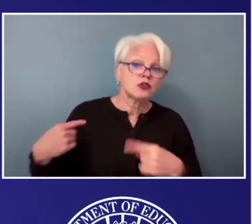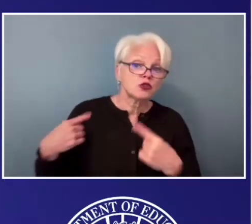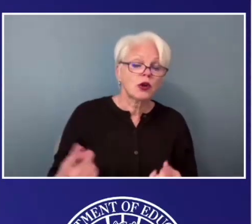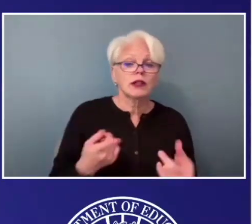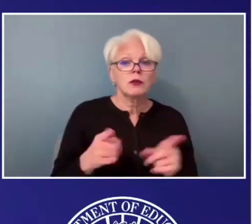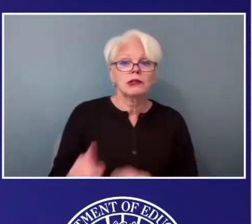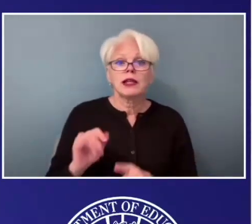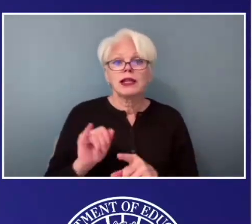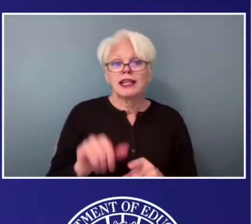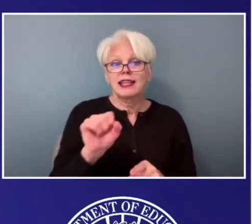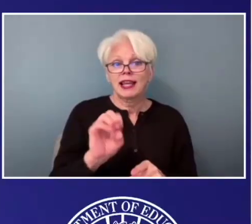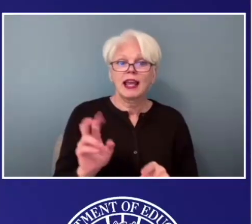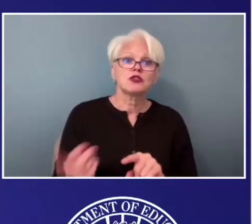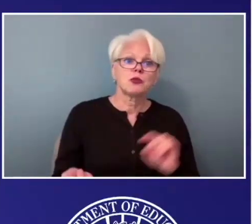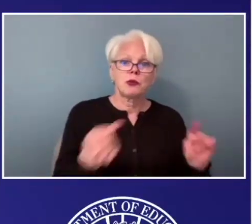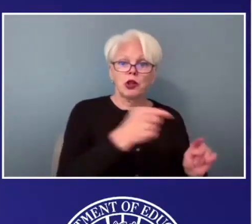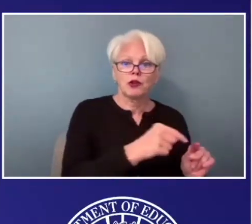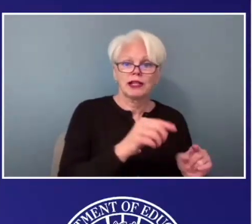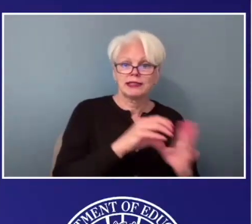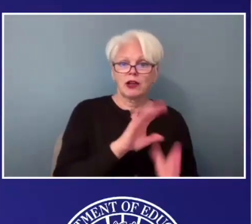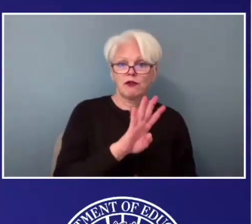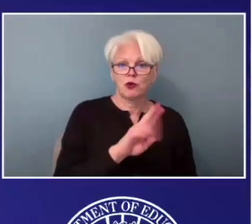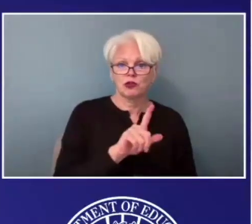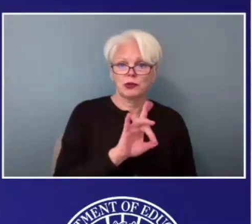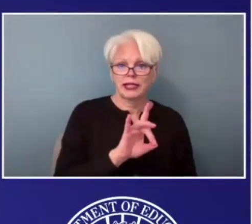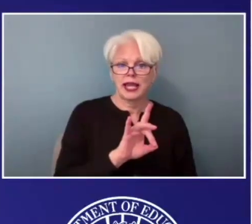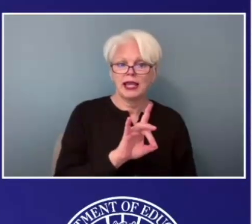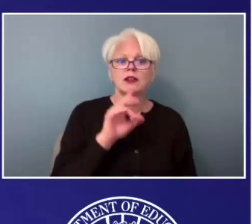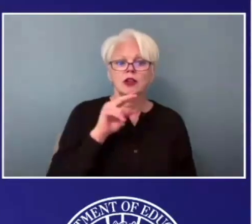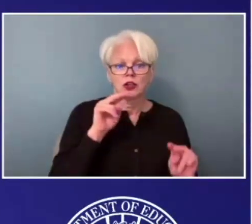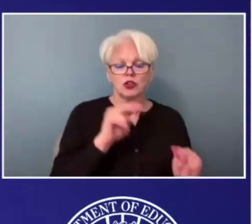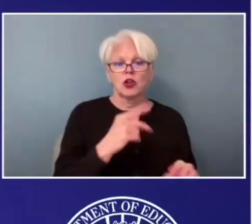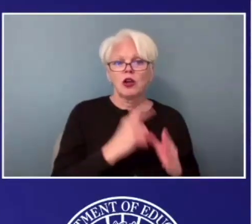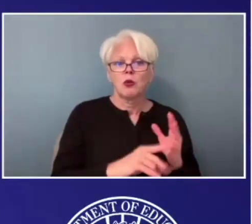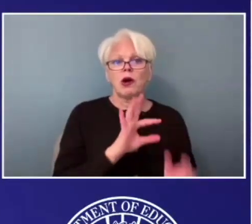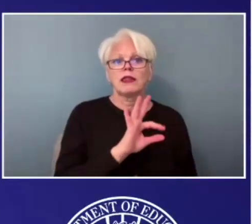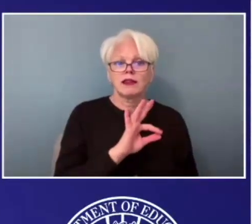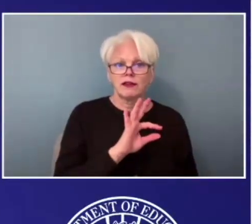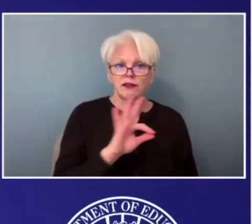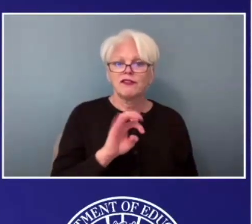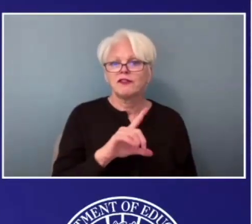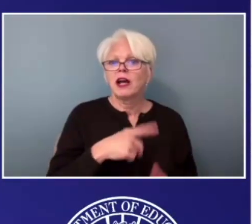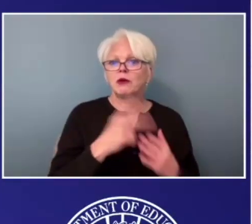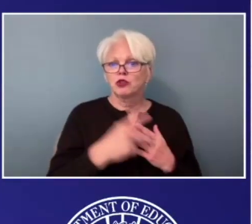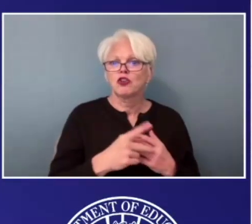then we'd go back to section 428 to look at, at what the FFEL program terms and conditions were. And when you do that,